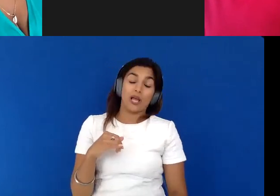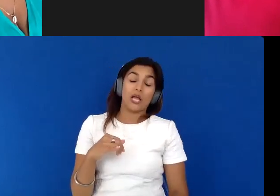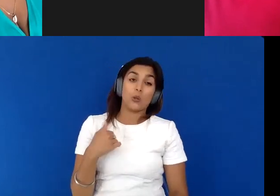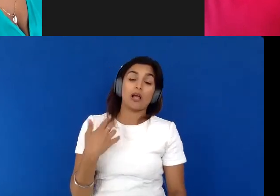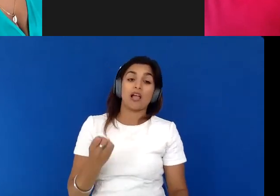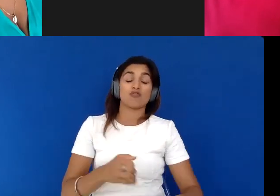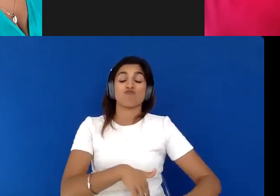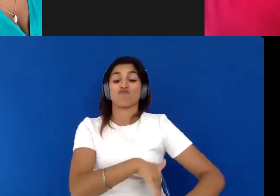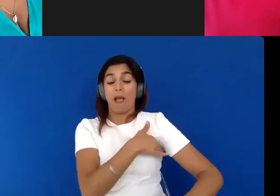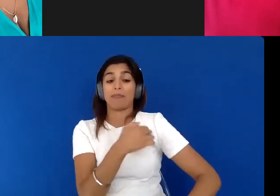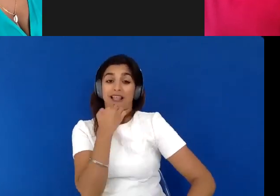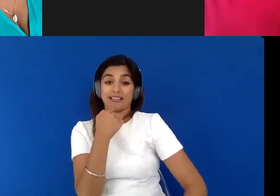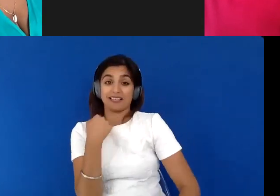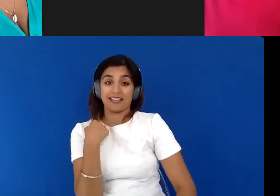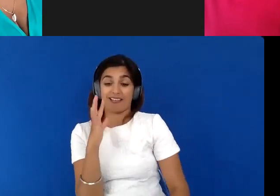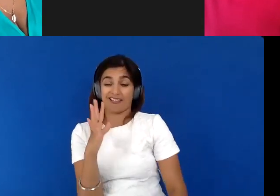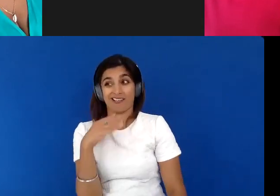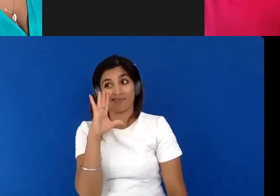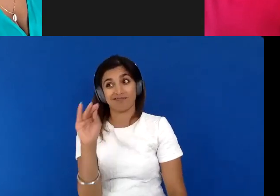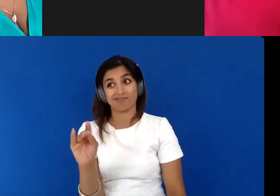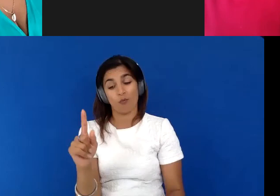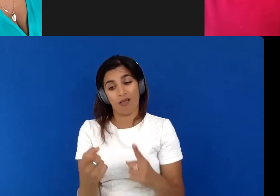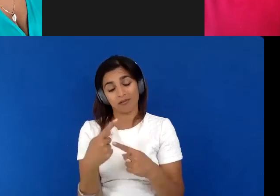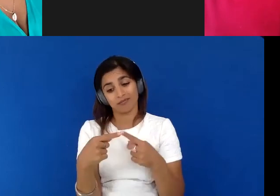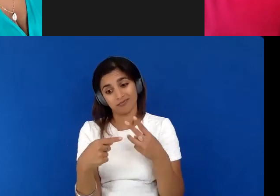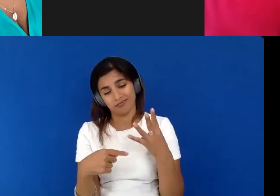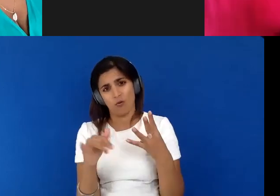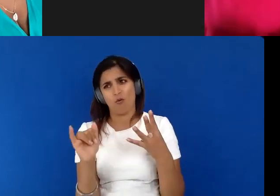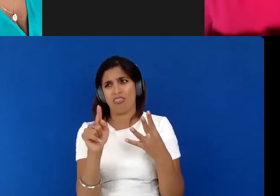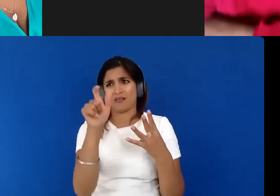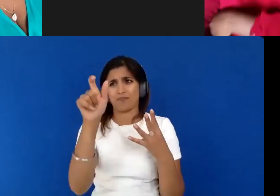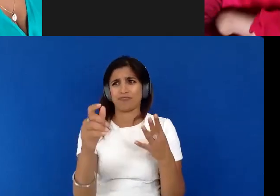tell you wow this person actually thought, you know turned out to be a lot